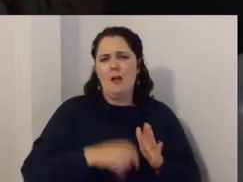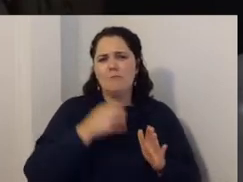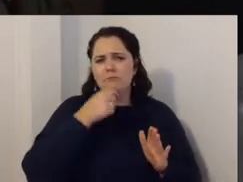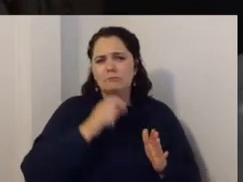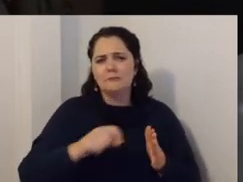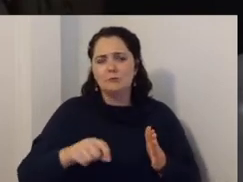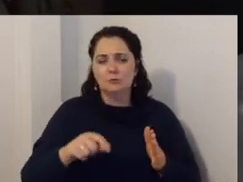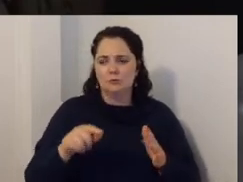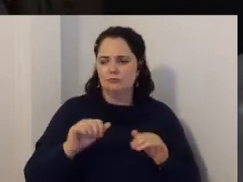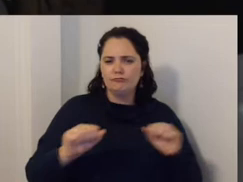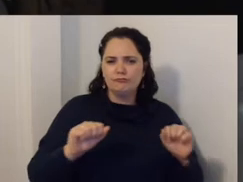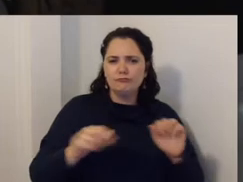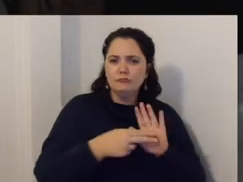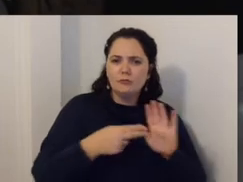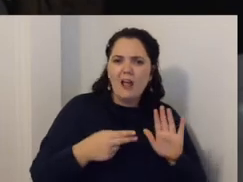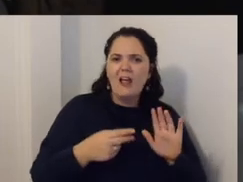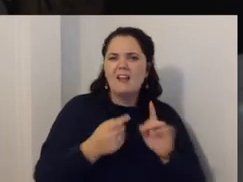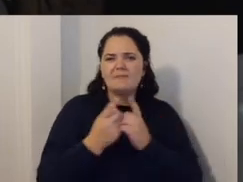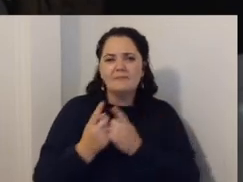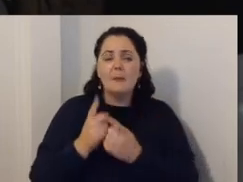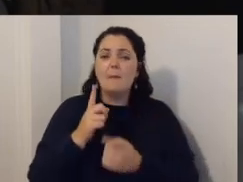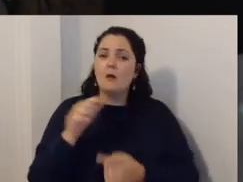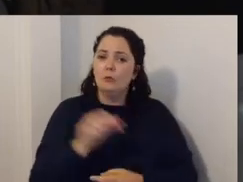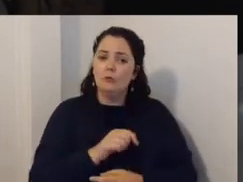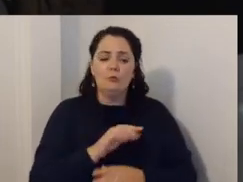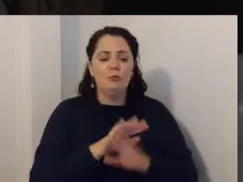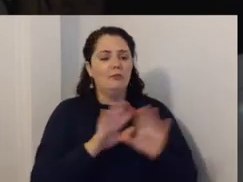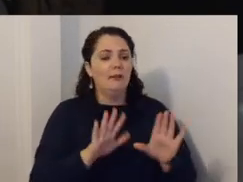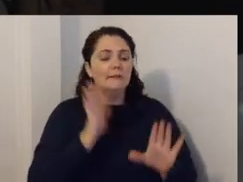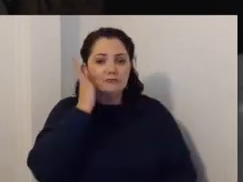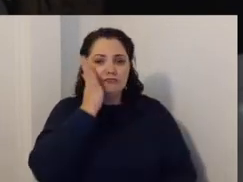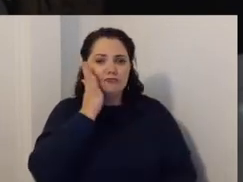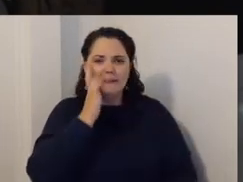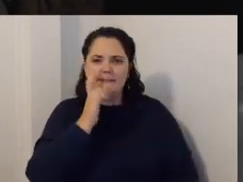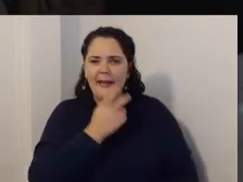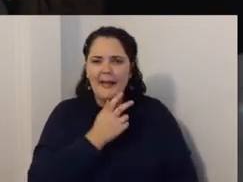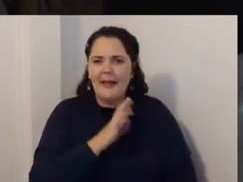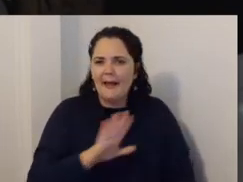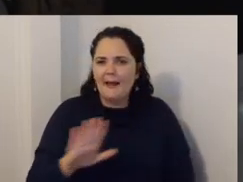you should be able to get a nice lovely lush kind of a gray in there, nice dark gray